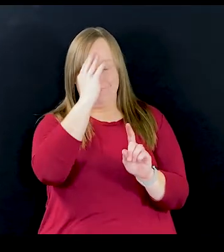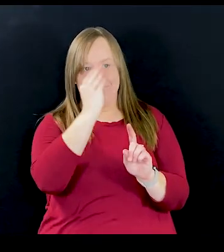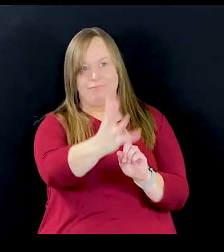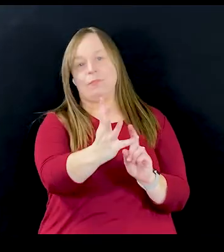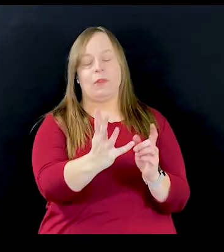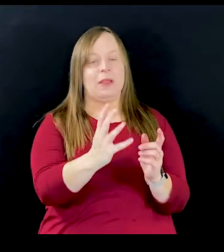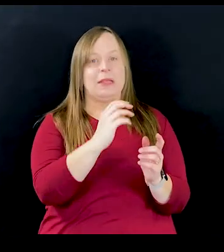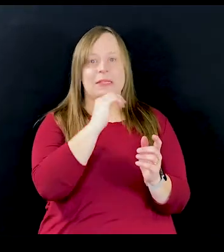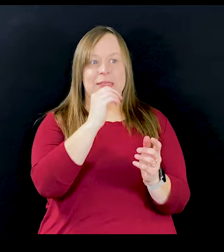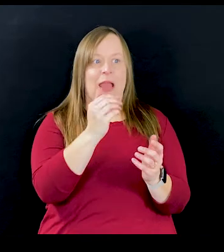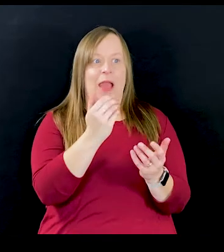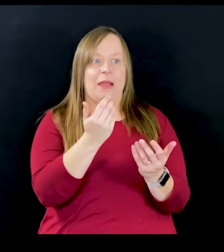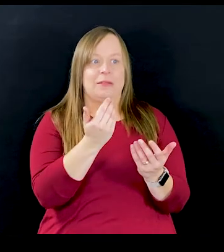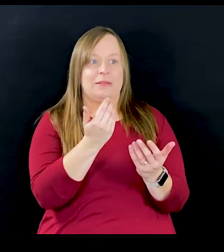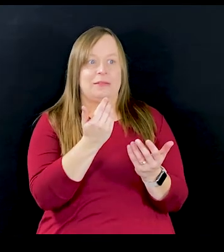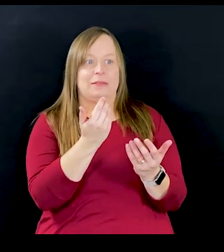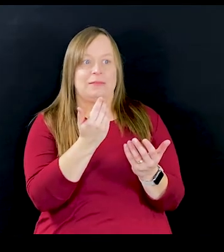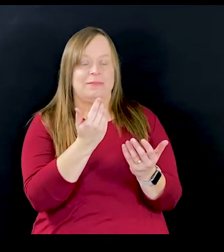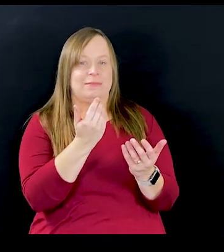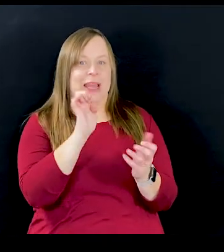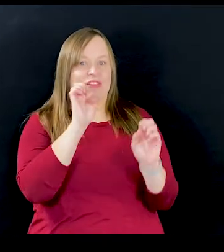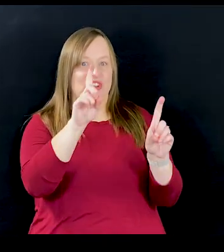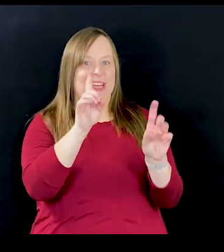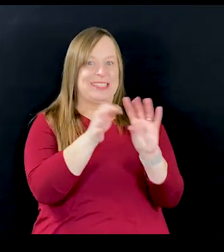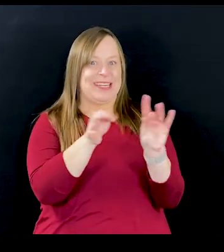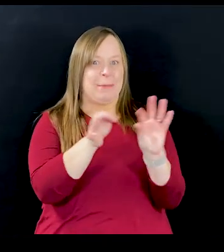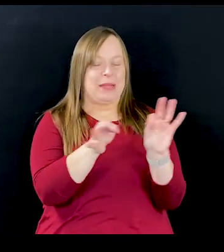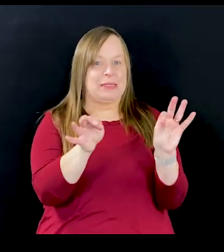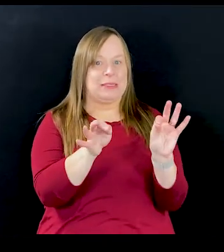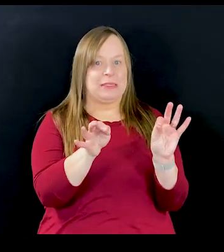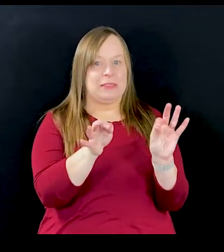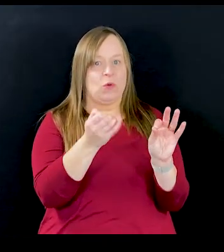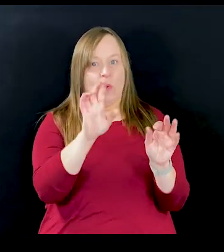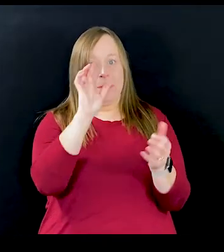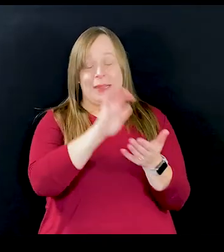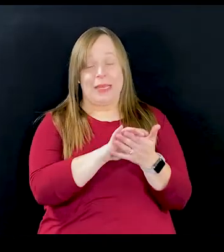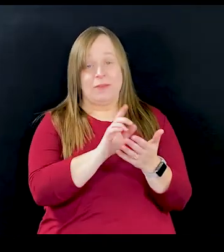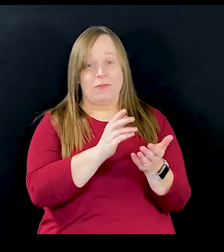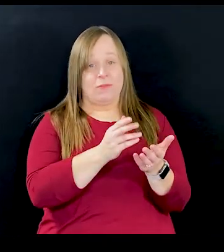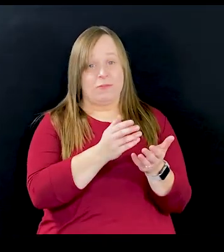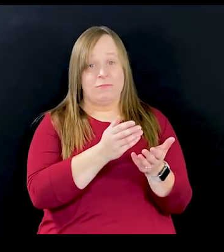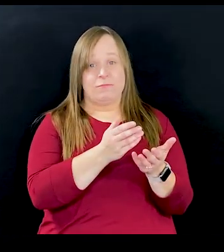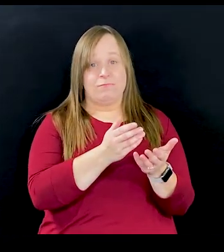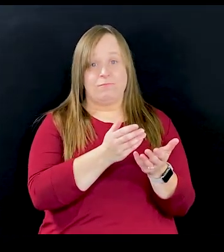Again, it's an uninformed and uneducated statement or beliefs to hold.